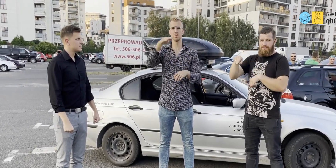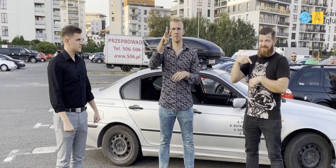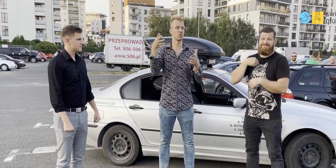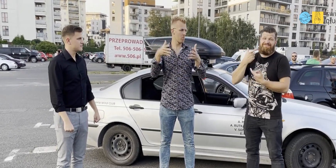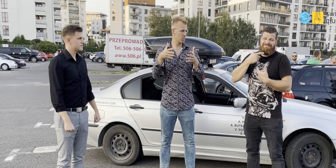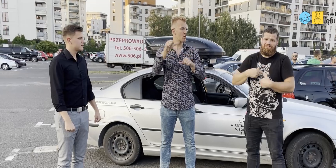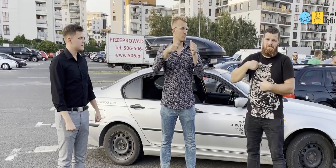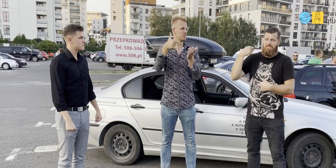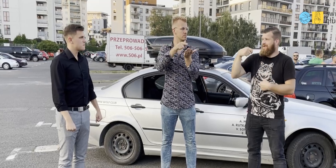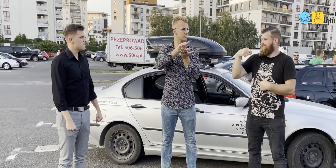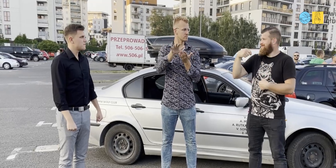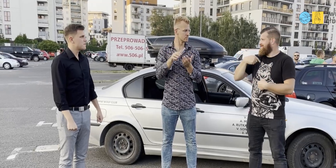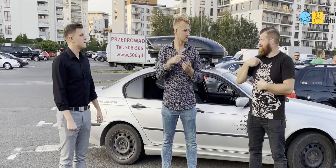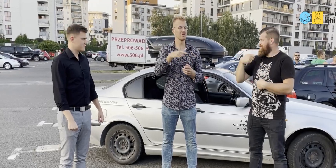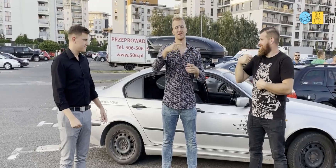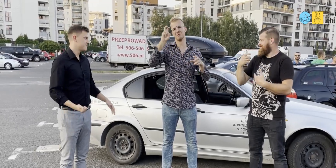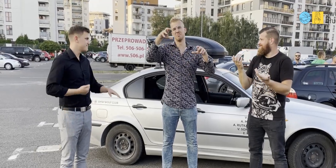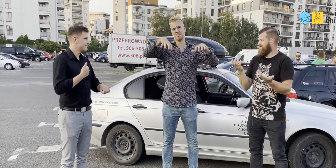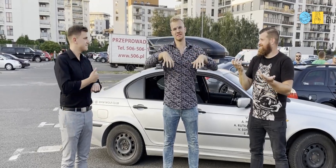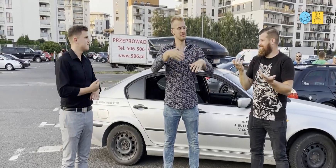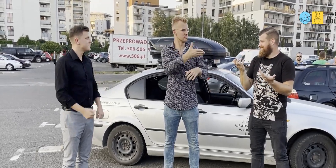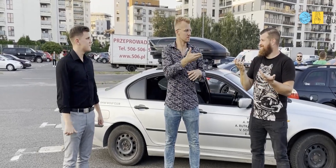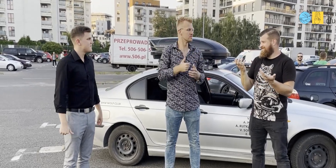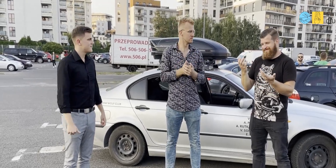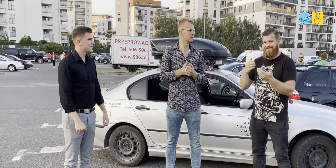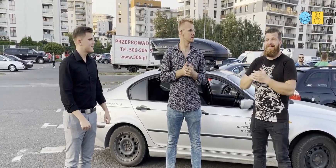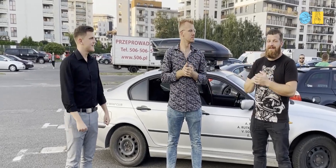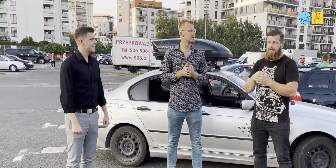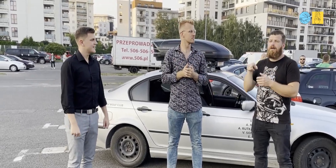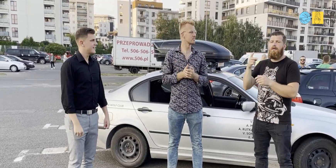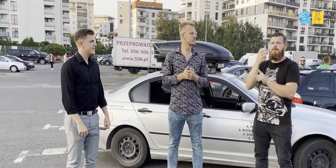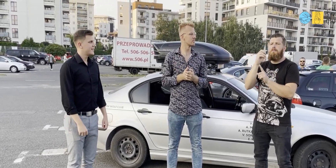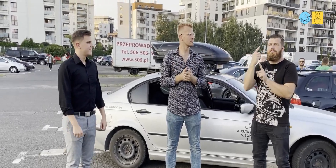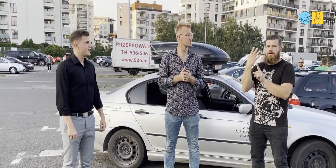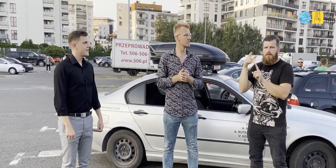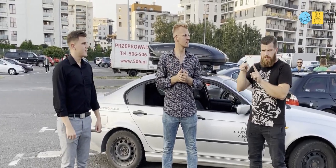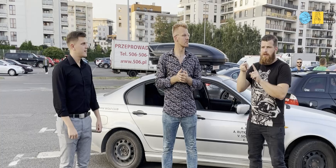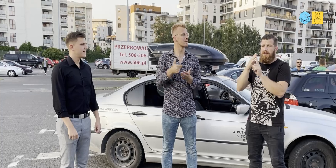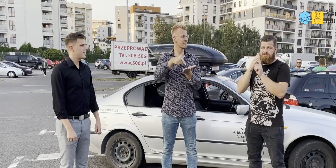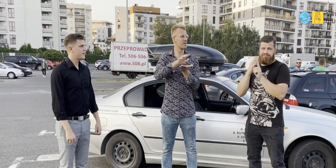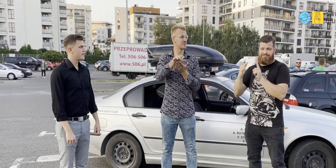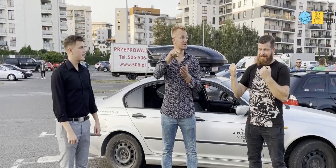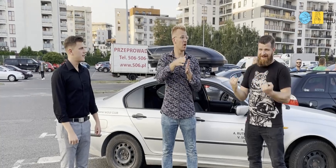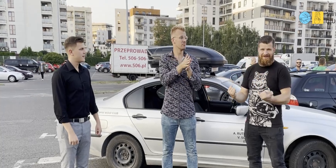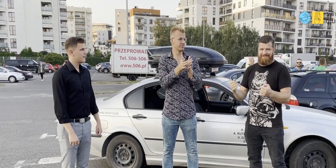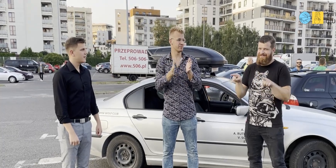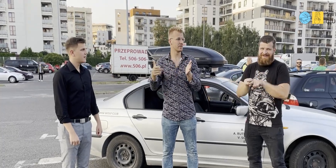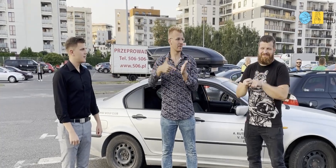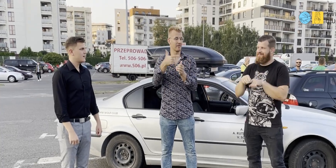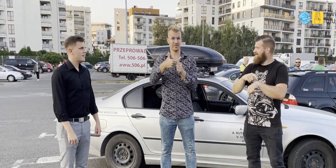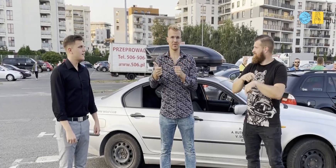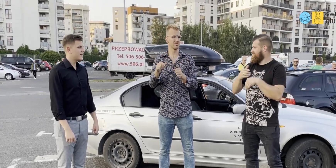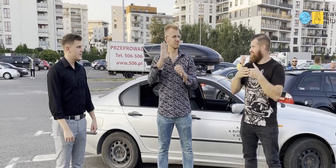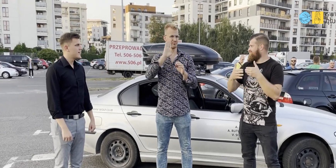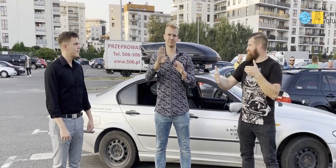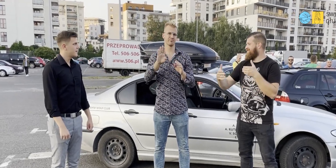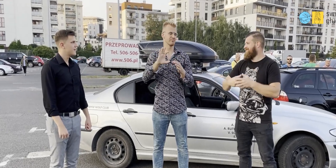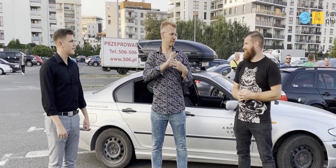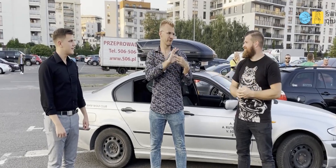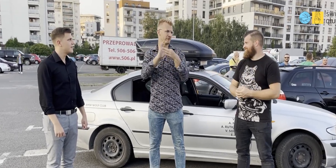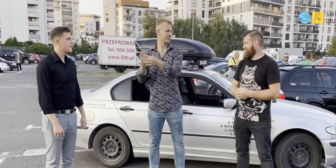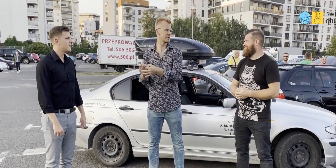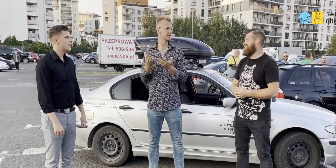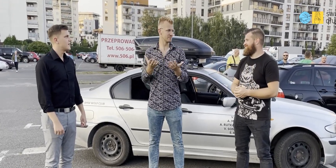was its president then, and still am.